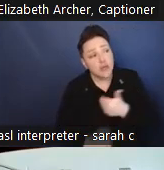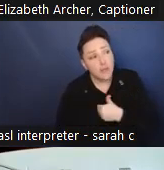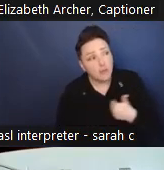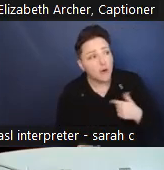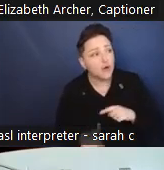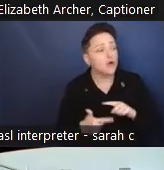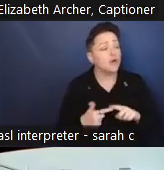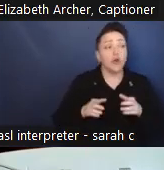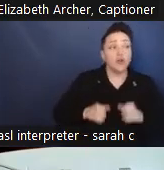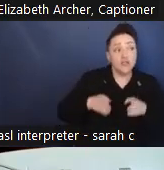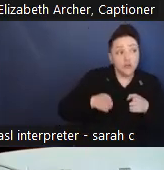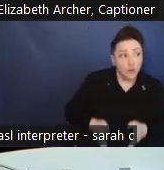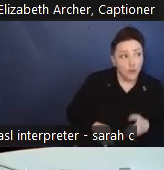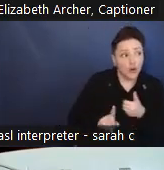for taking a moment. Yes. Absolutely.